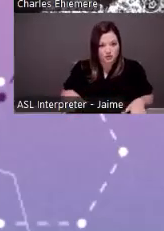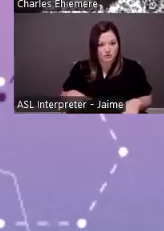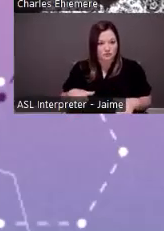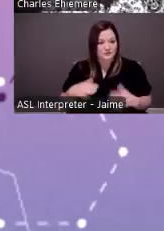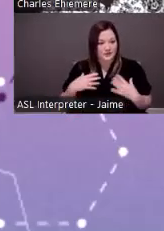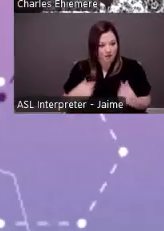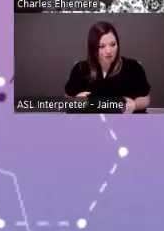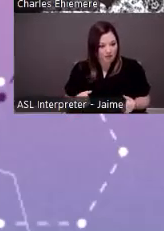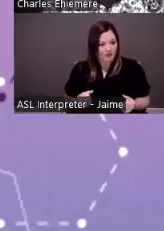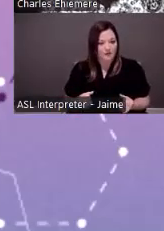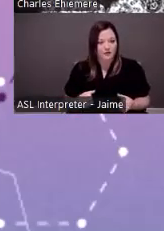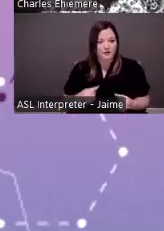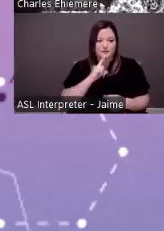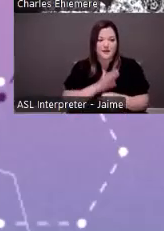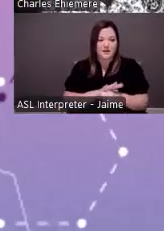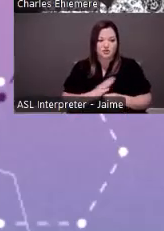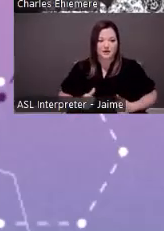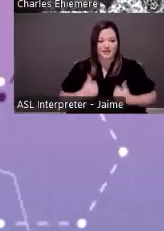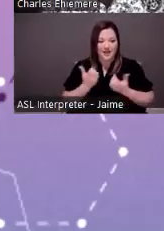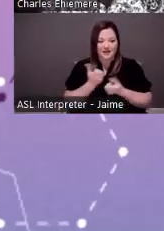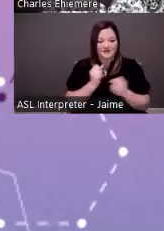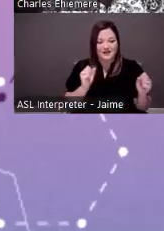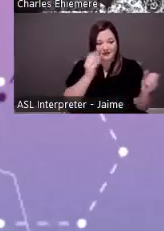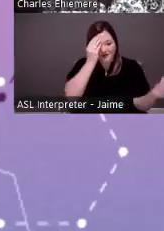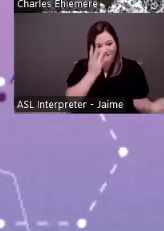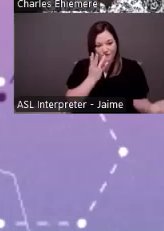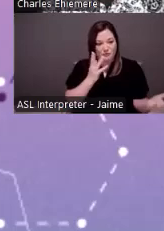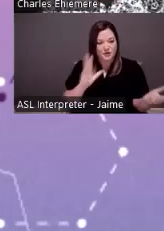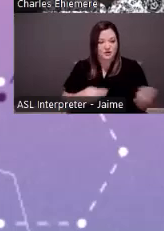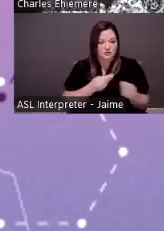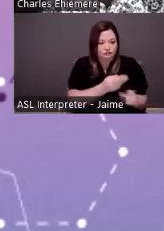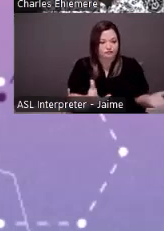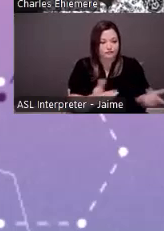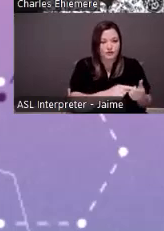reaches those who need those information most,